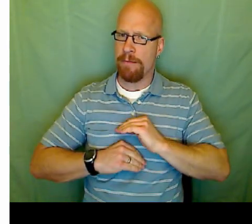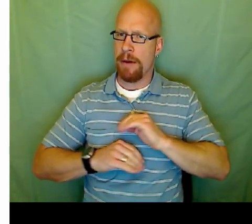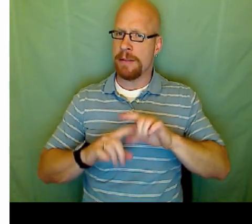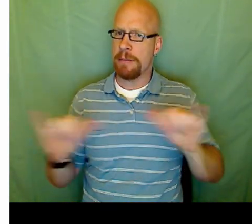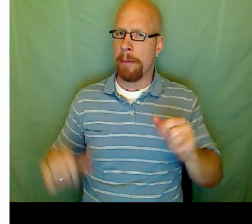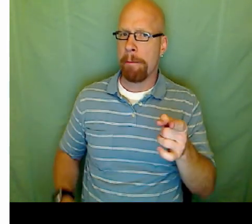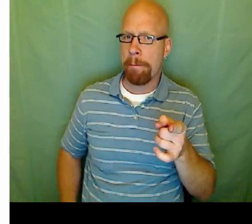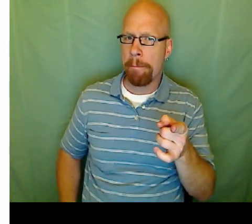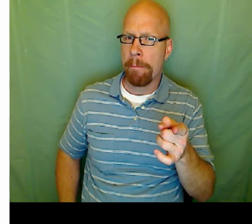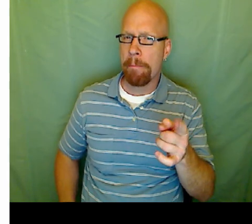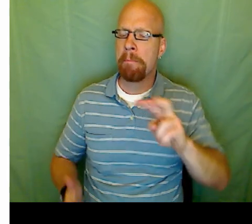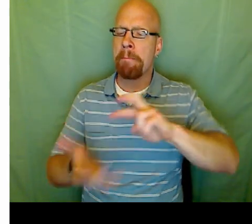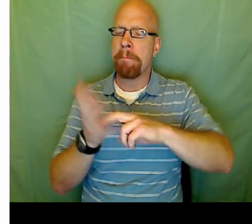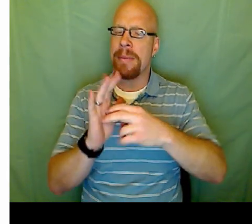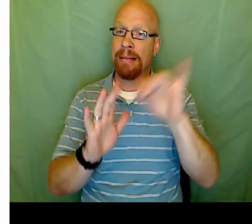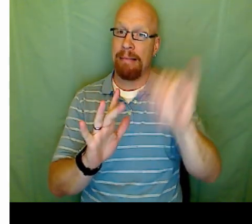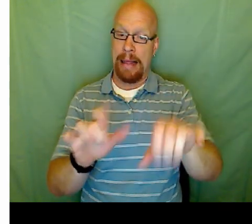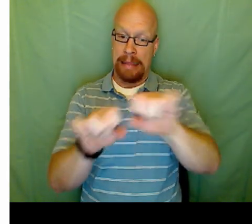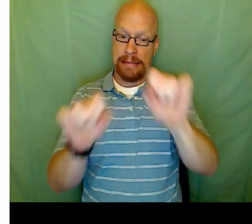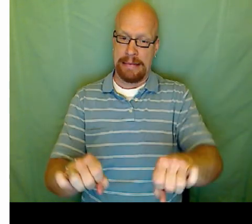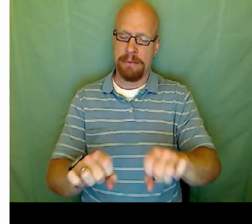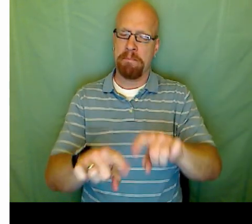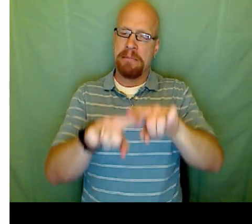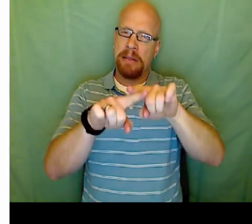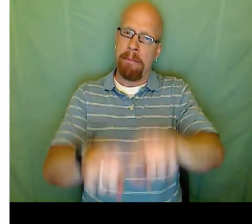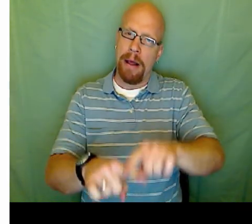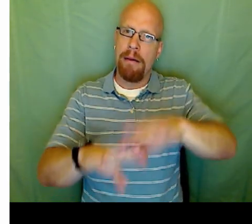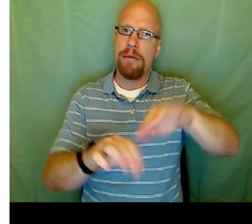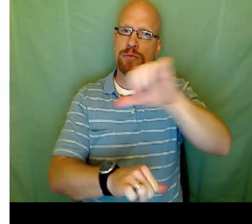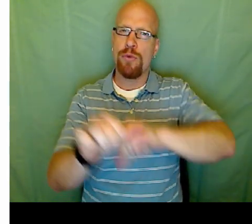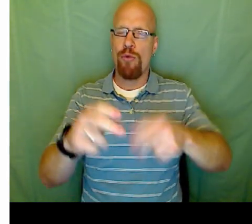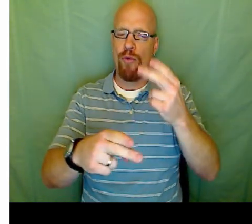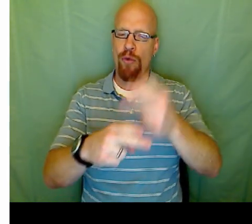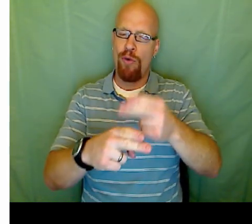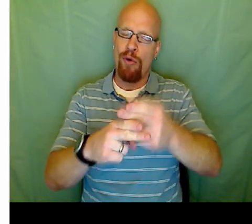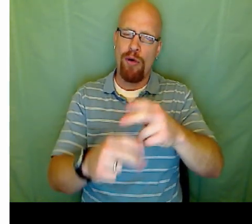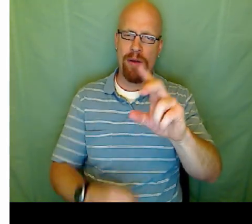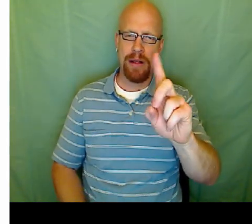So, all the x and y pairs that one line has the other line has the same pairs.